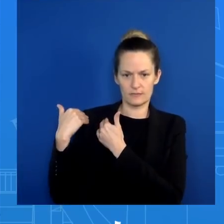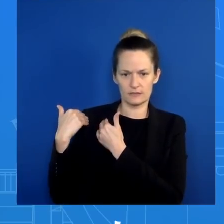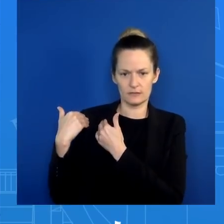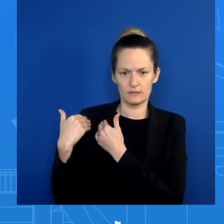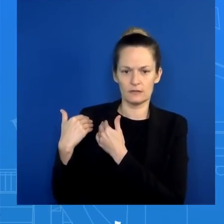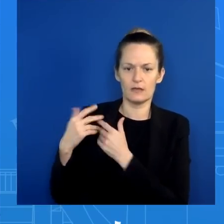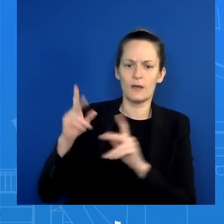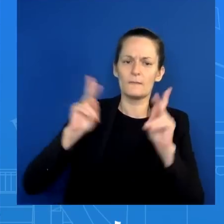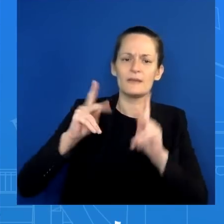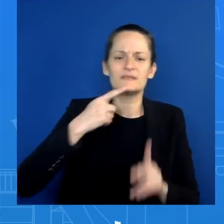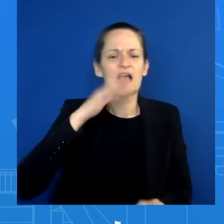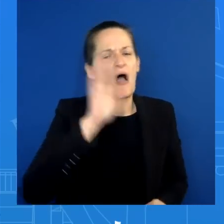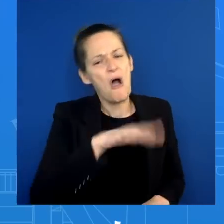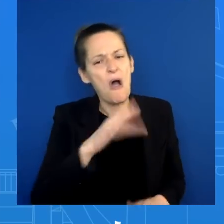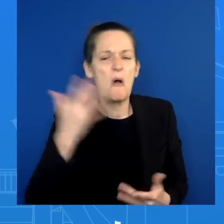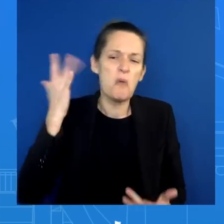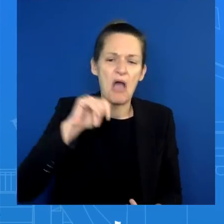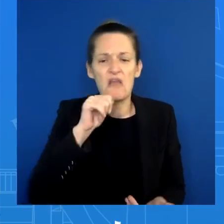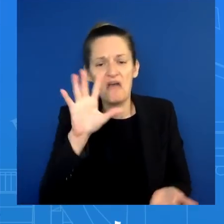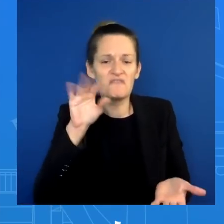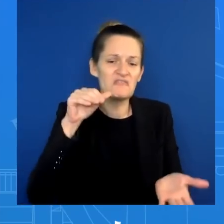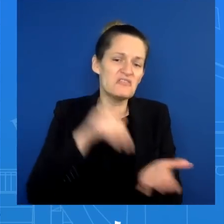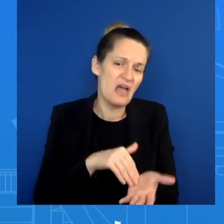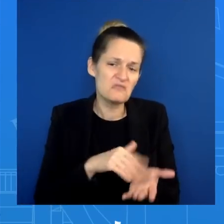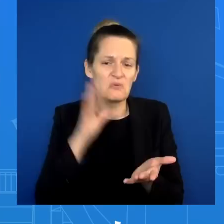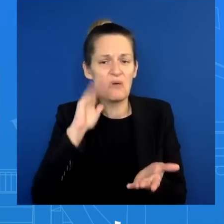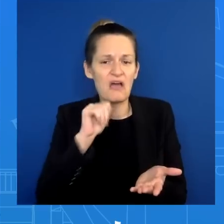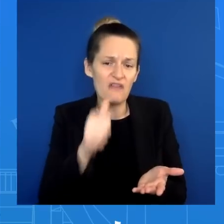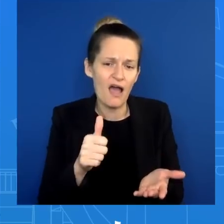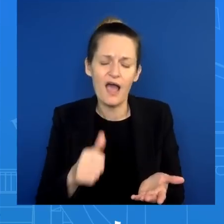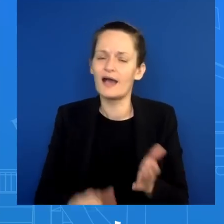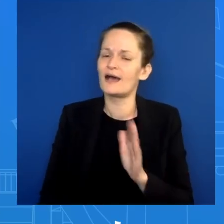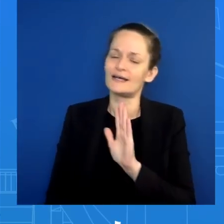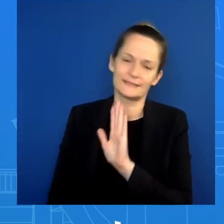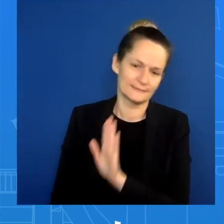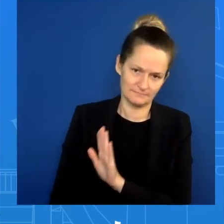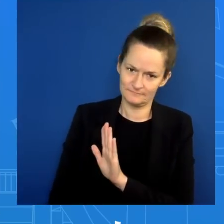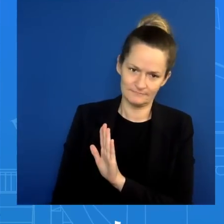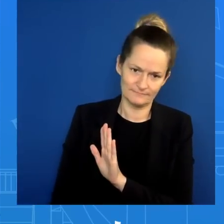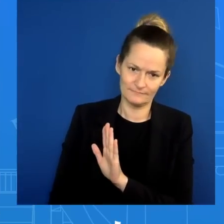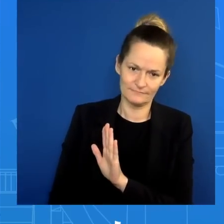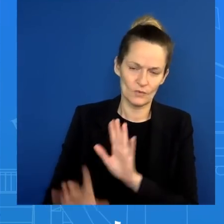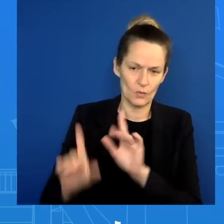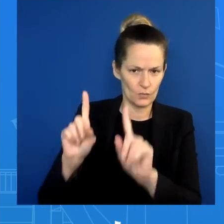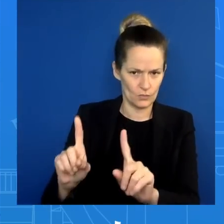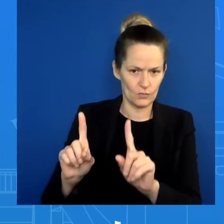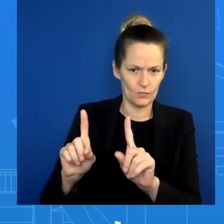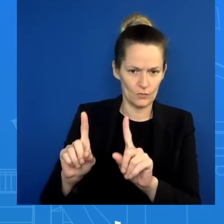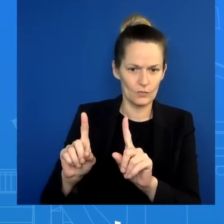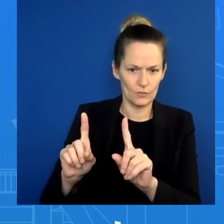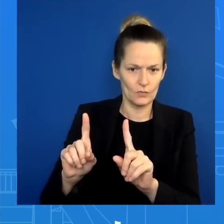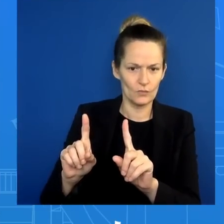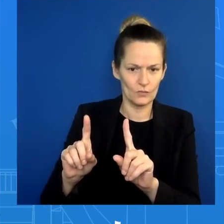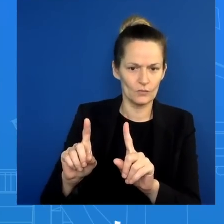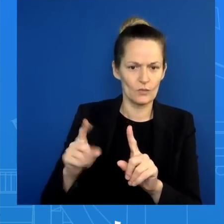that we do this in a fiscally responsible way. Again, not pleasing everyone, but making sure that we keep that promise